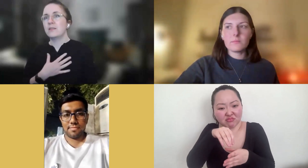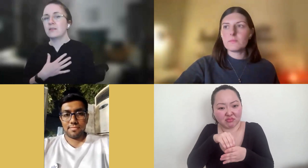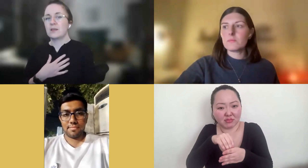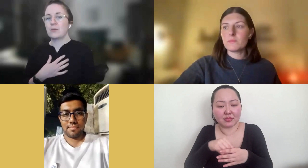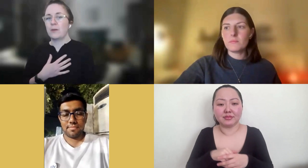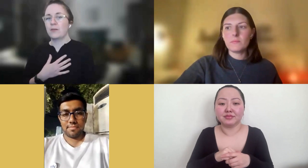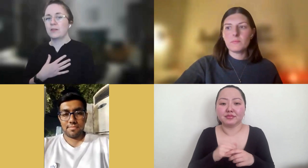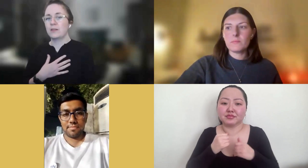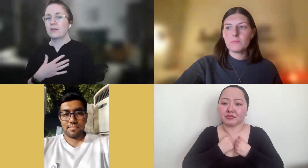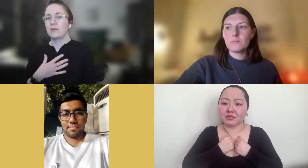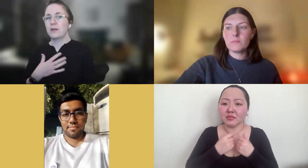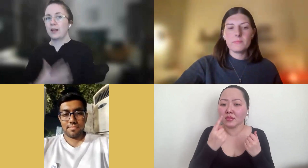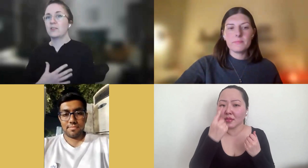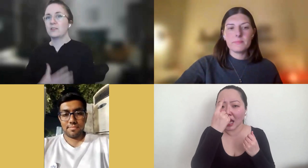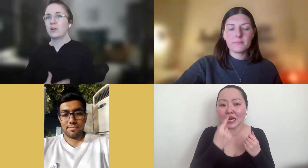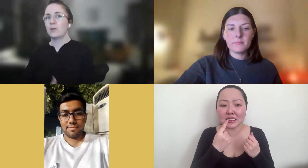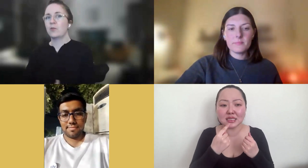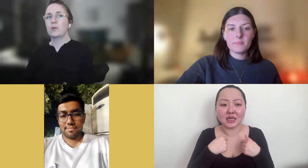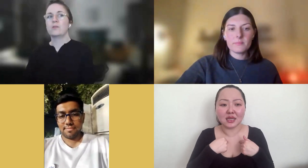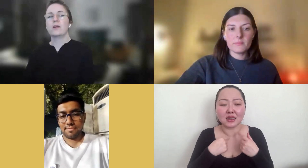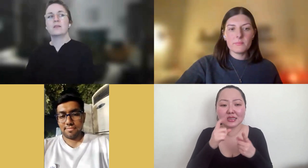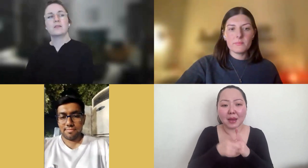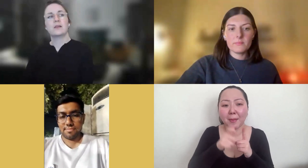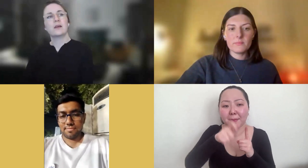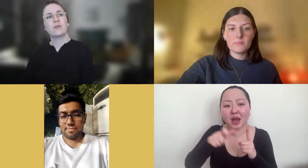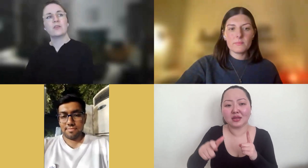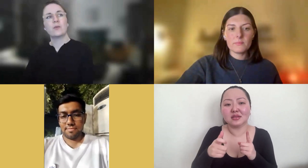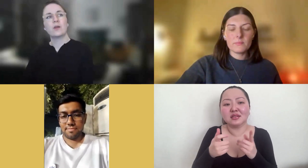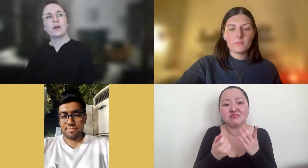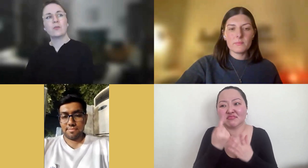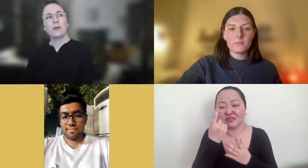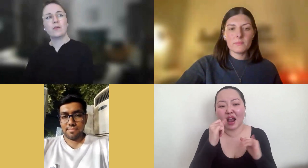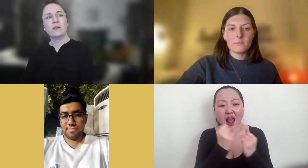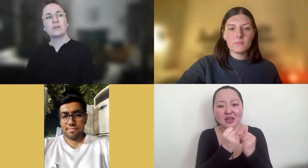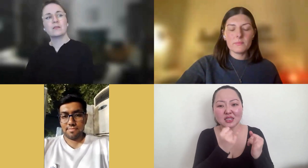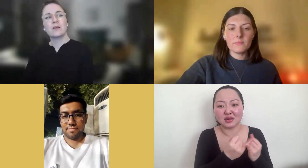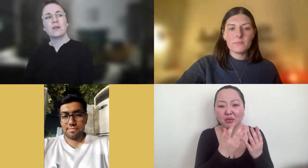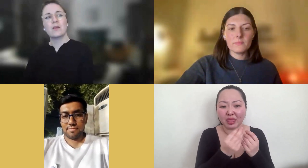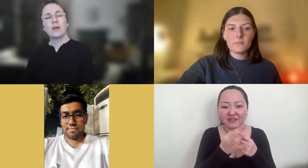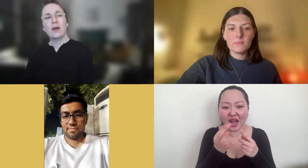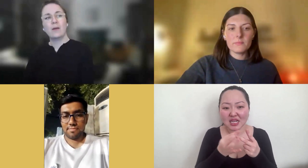identity as a disabled person clashes so much with the culture experience. When I experience